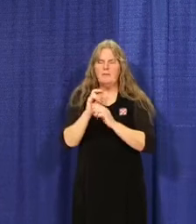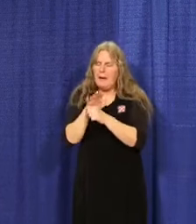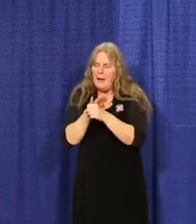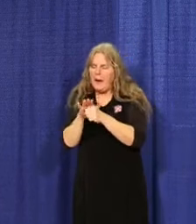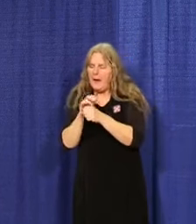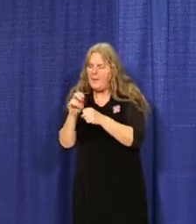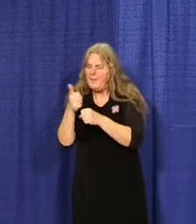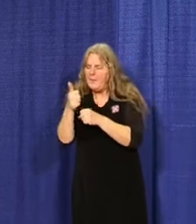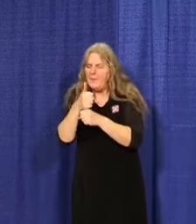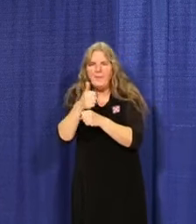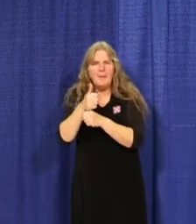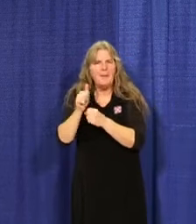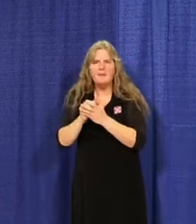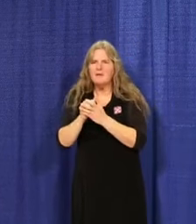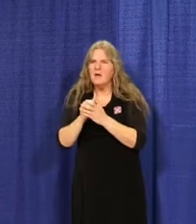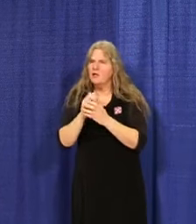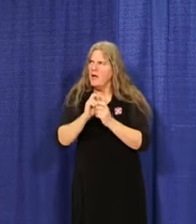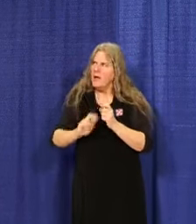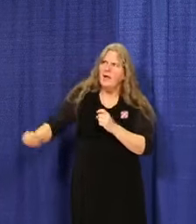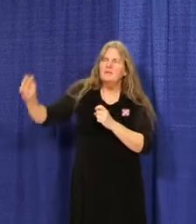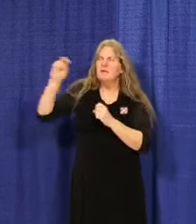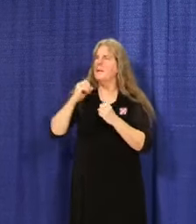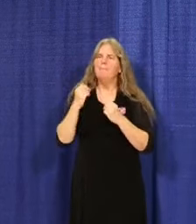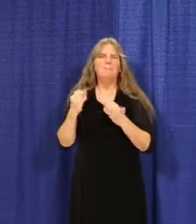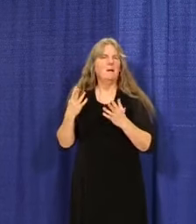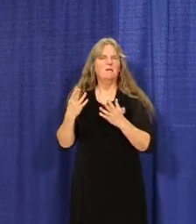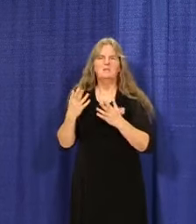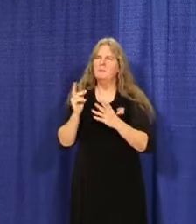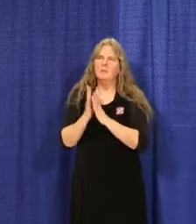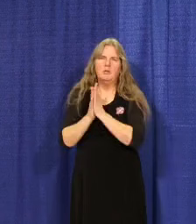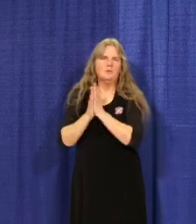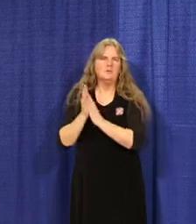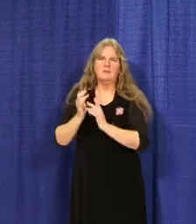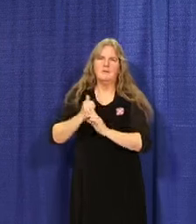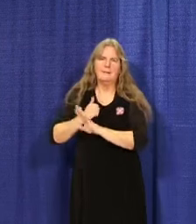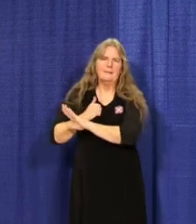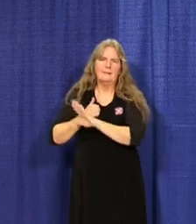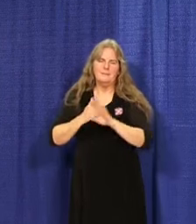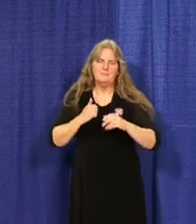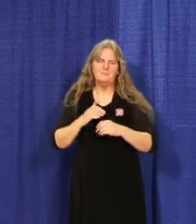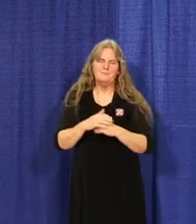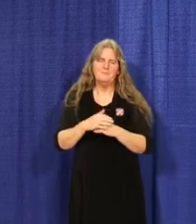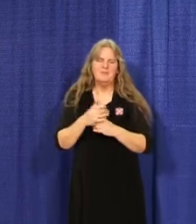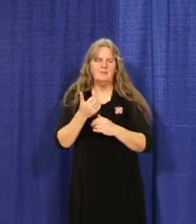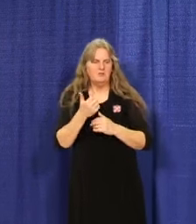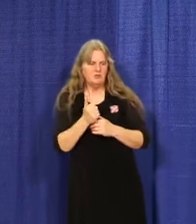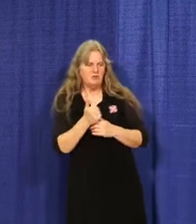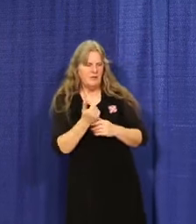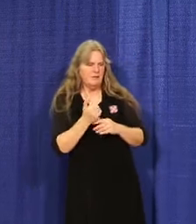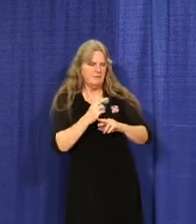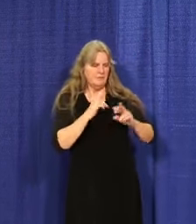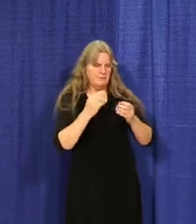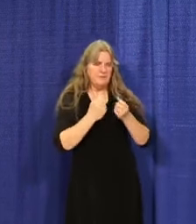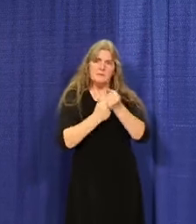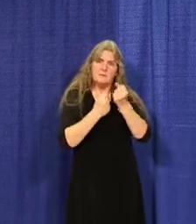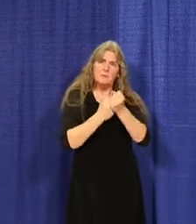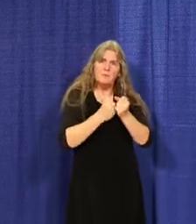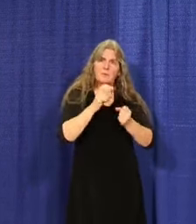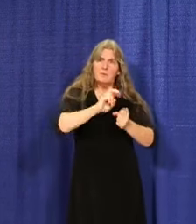we must continue as a government to provide relief to these industries.